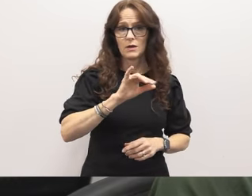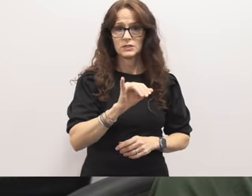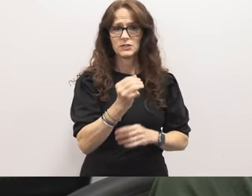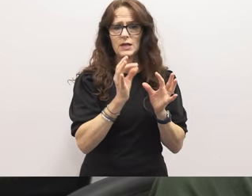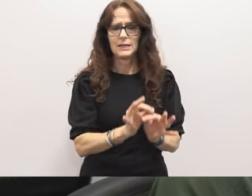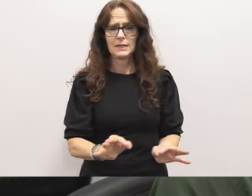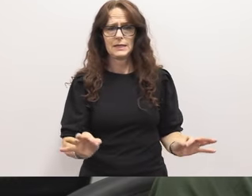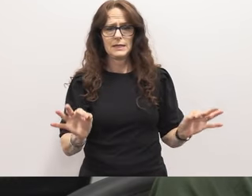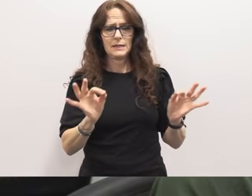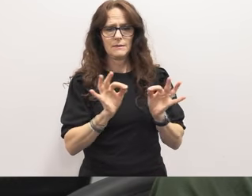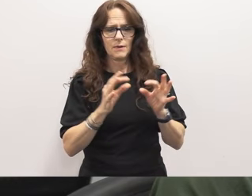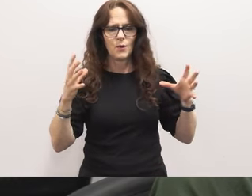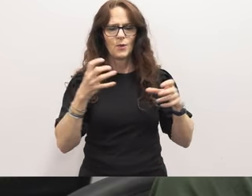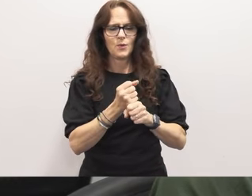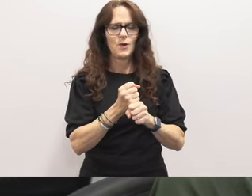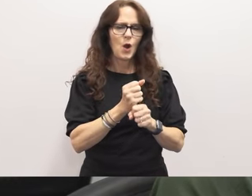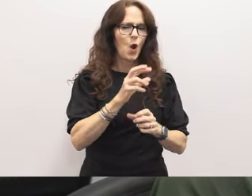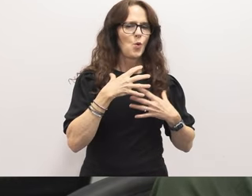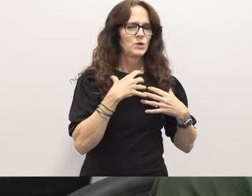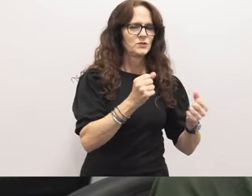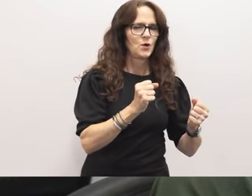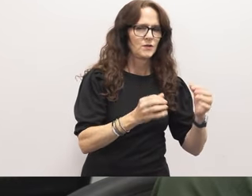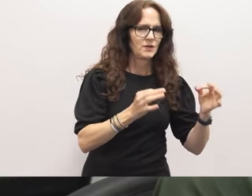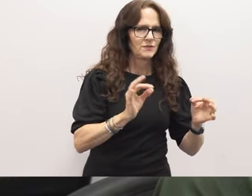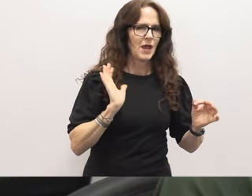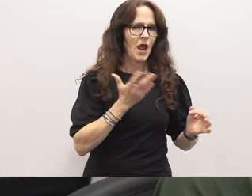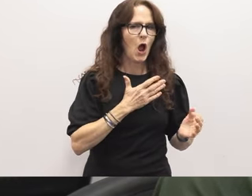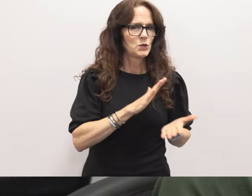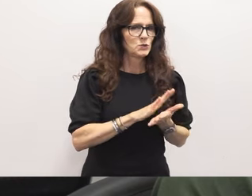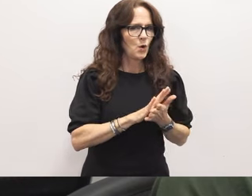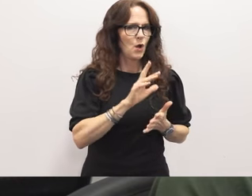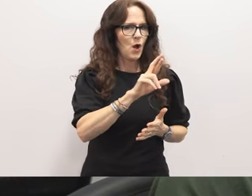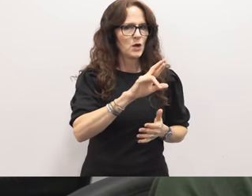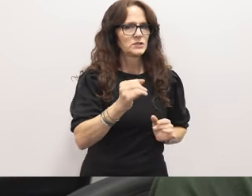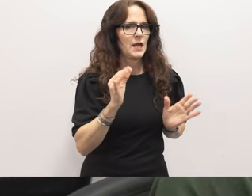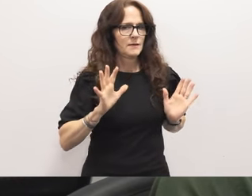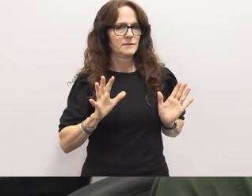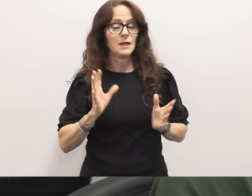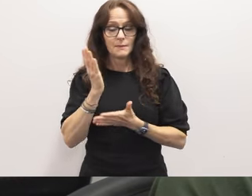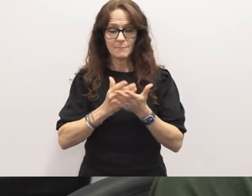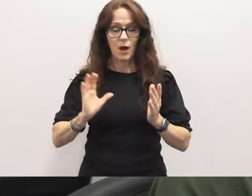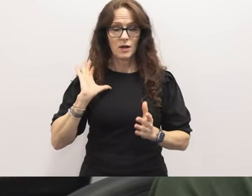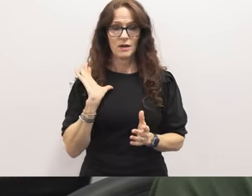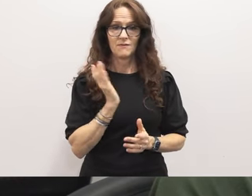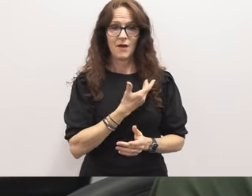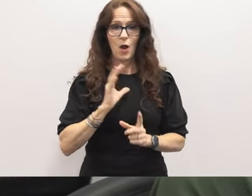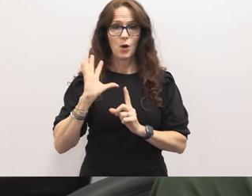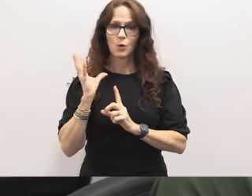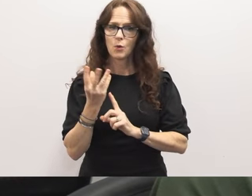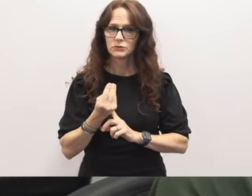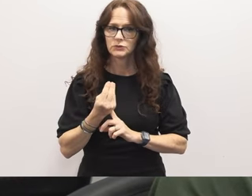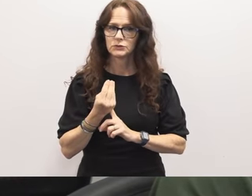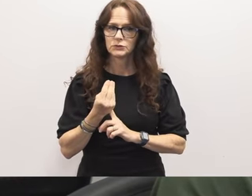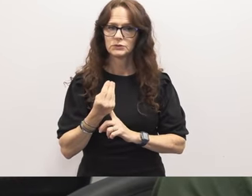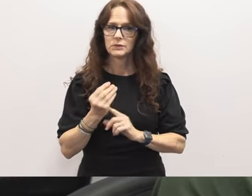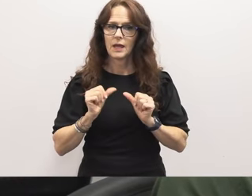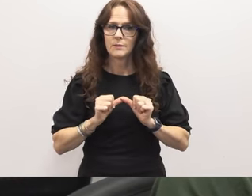That's our abbreviation, restorative justice at our site. And it is part of our culture and it's certainly moved us forward where we are